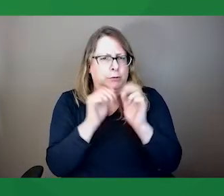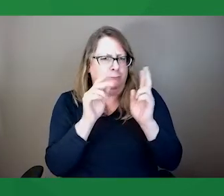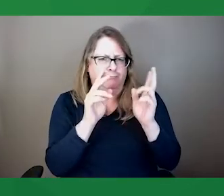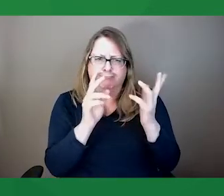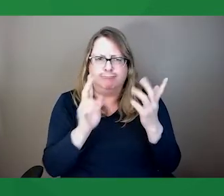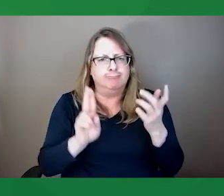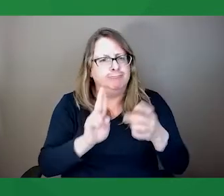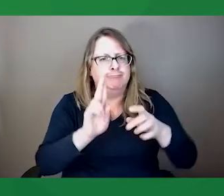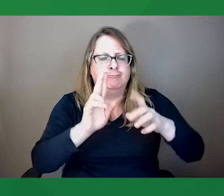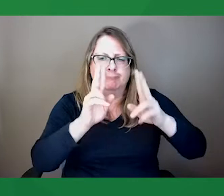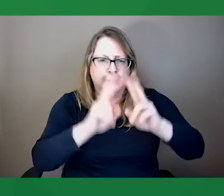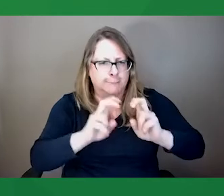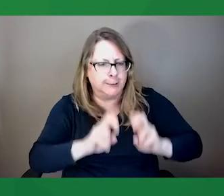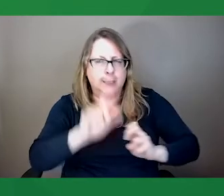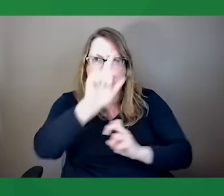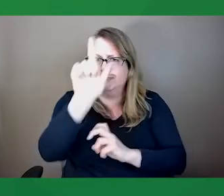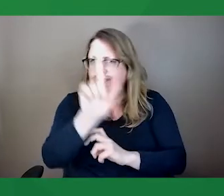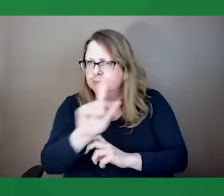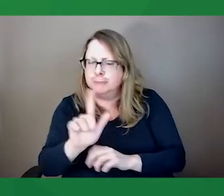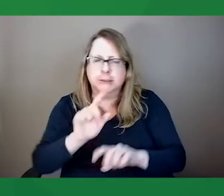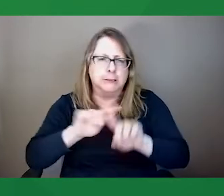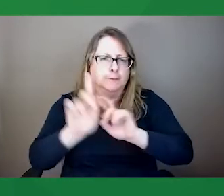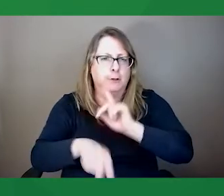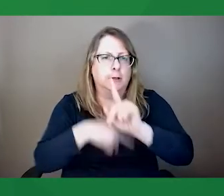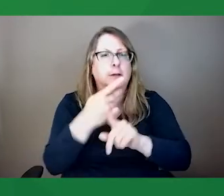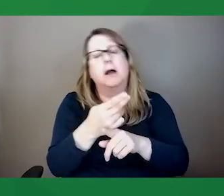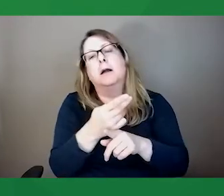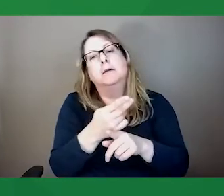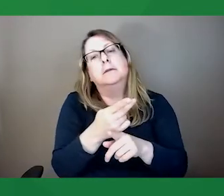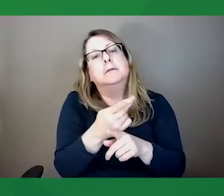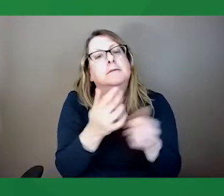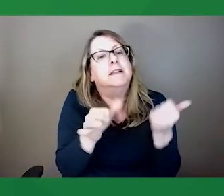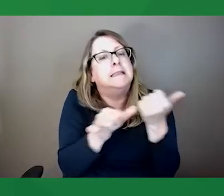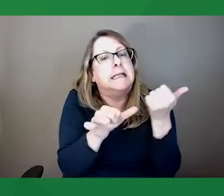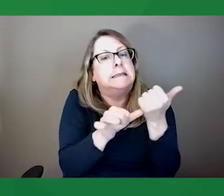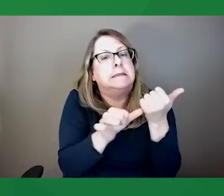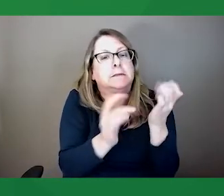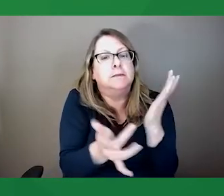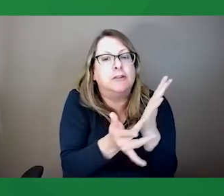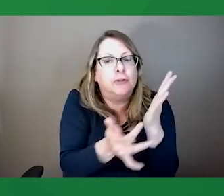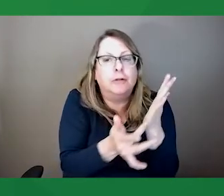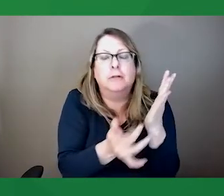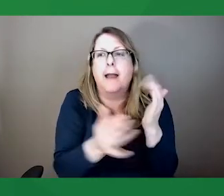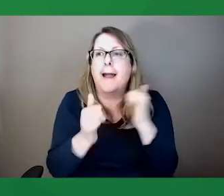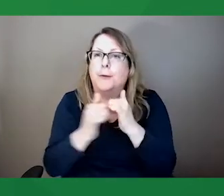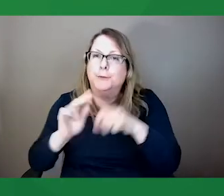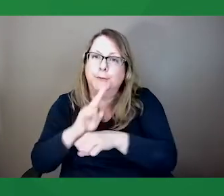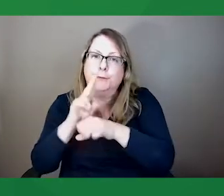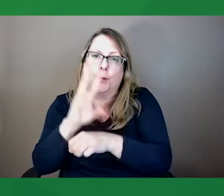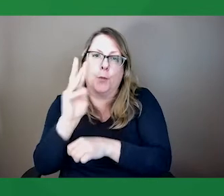The other thing is you also want them to have experience with different assistive technologies. So by now you're seeing how our planning